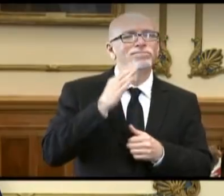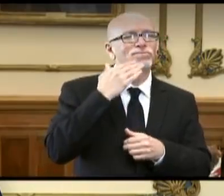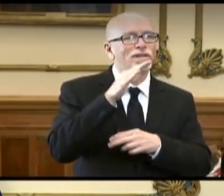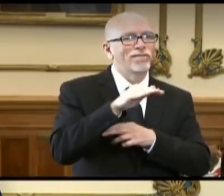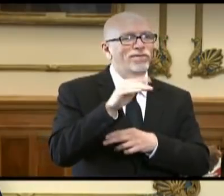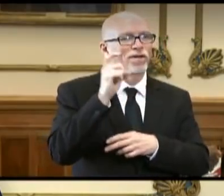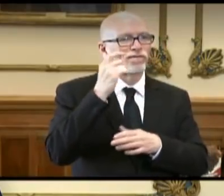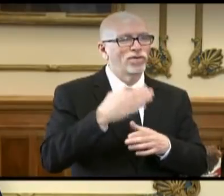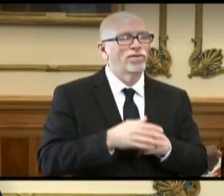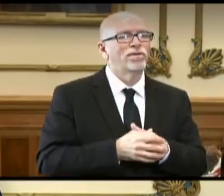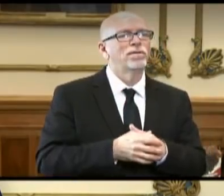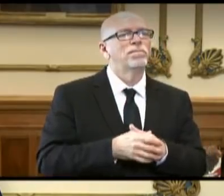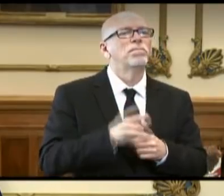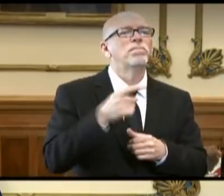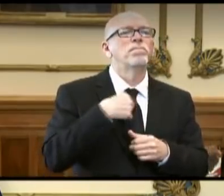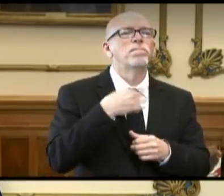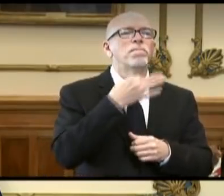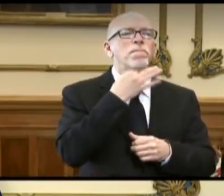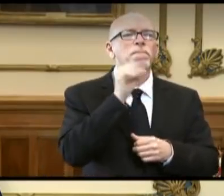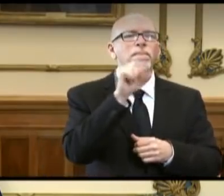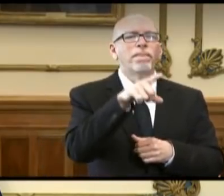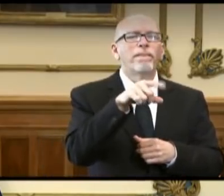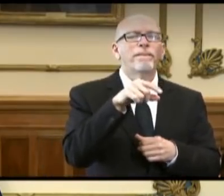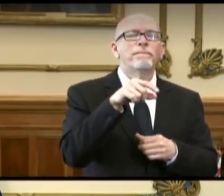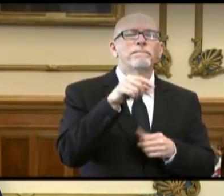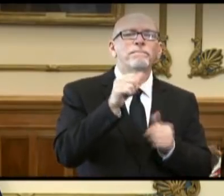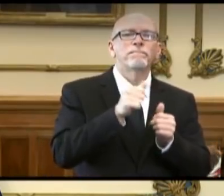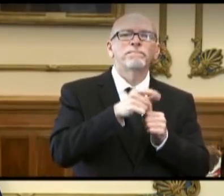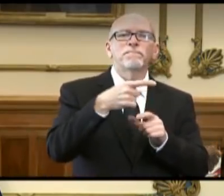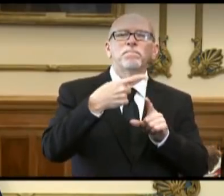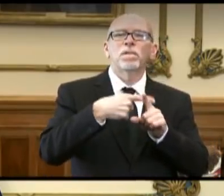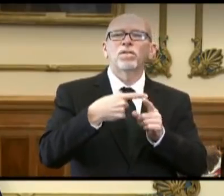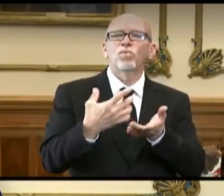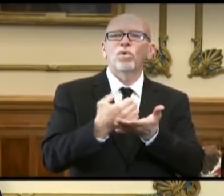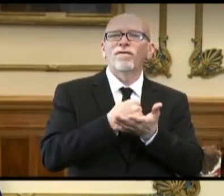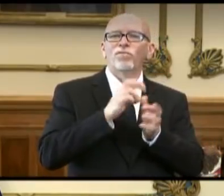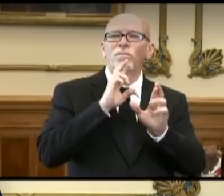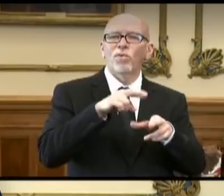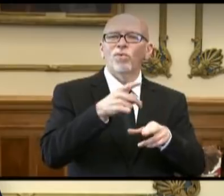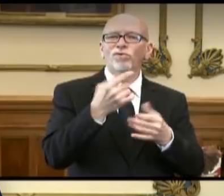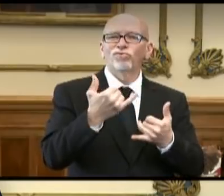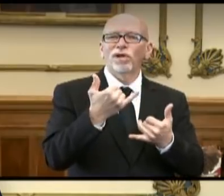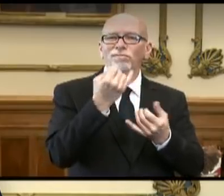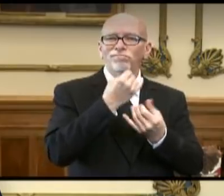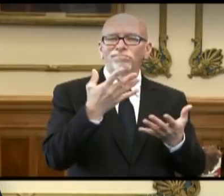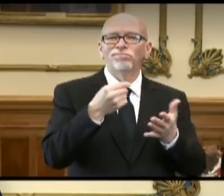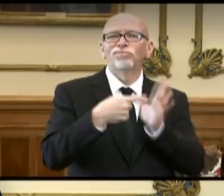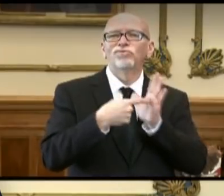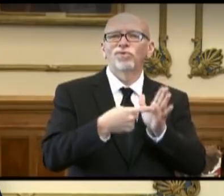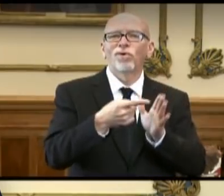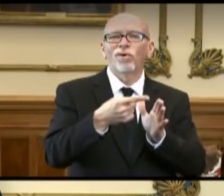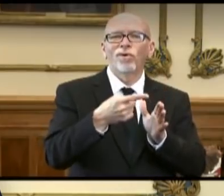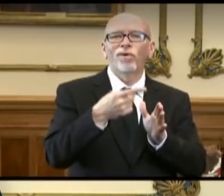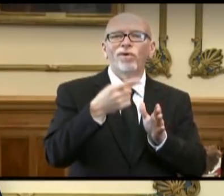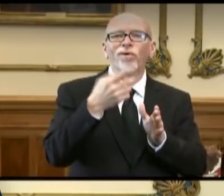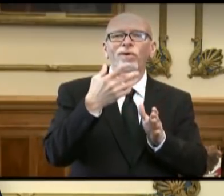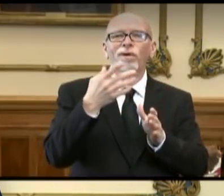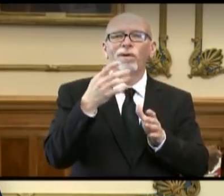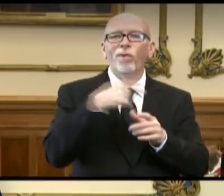GWEN VIROGOTI, THE "INDIANAPOLIS BUSINESS JOURNAL." LINDSEY. HELLO, LINDSEY.